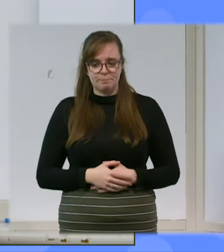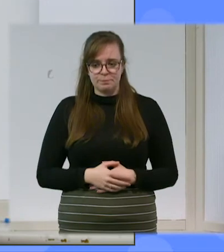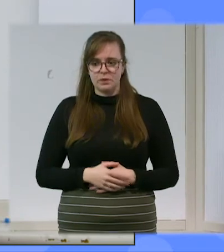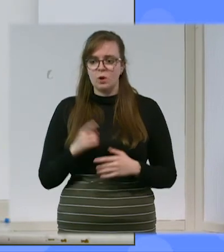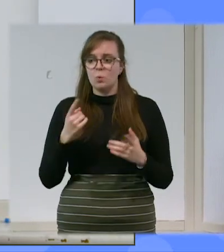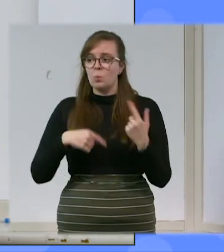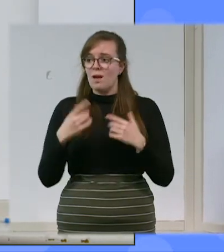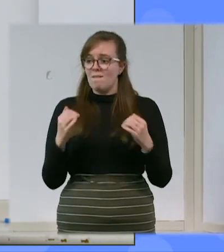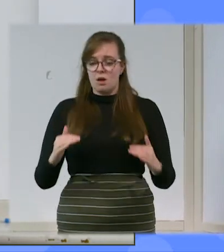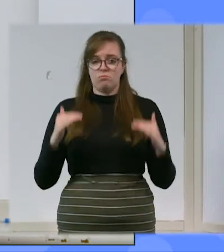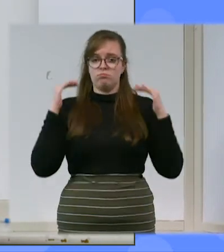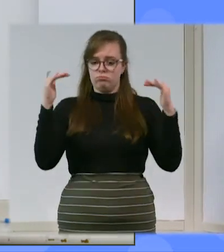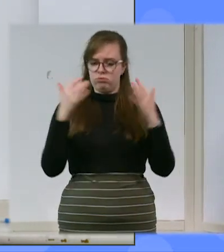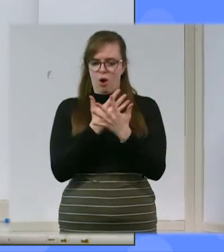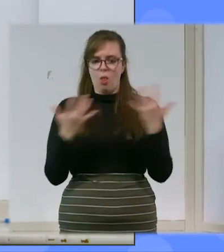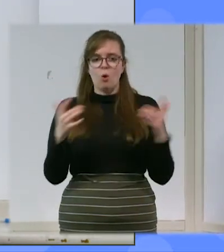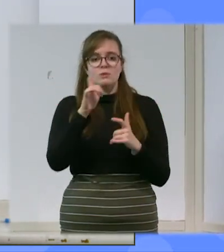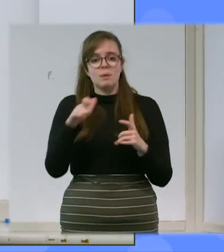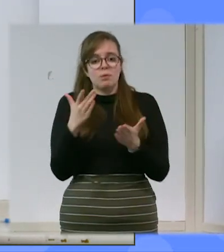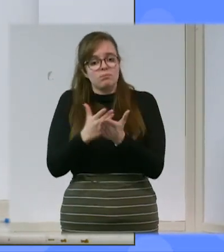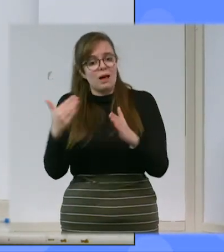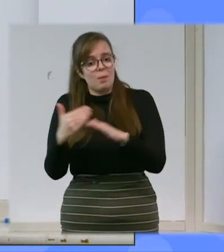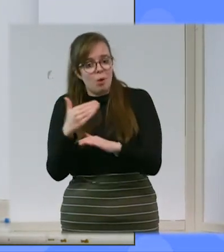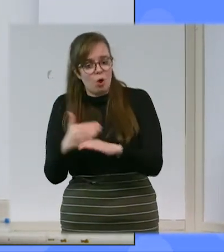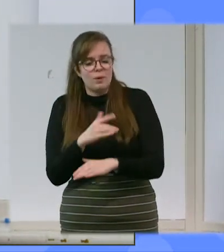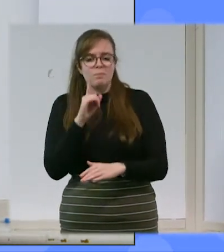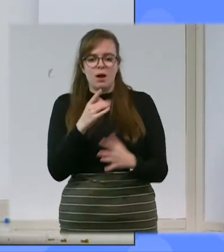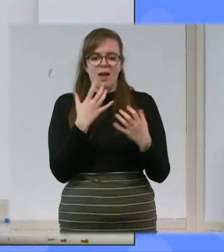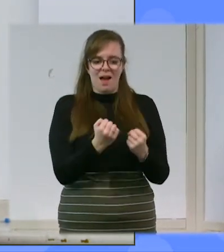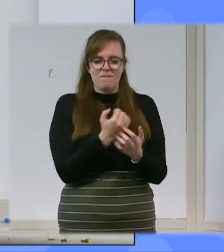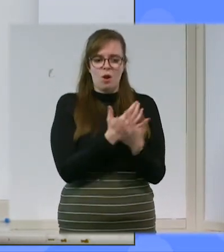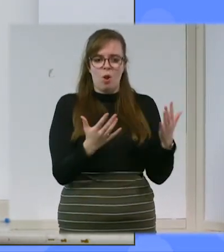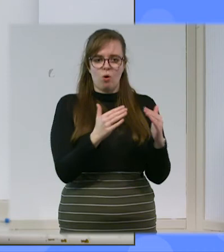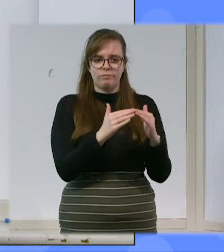employment that we also have high levels of in what poverty and that's simply